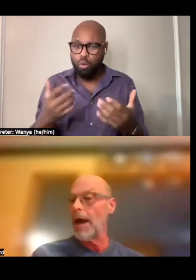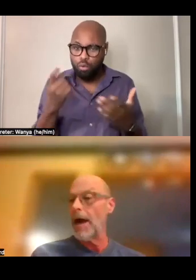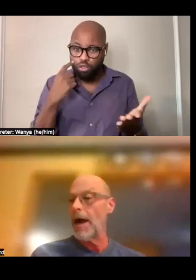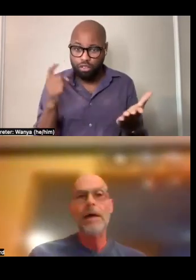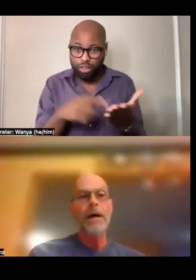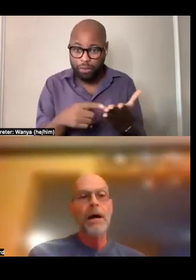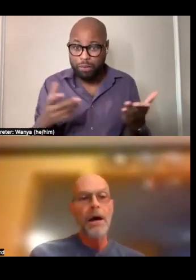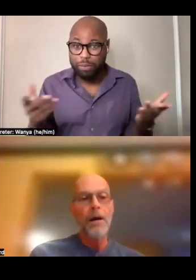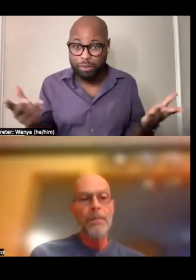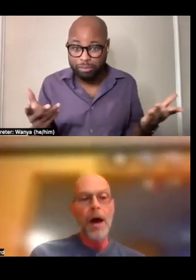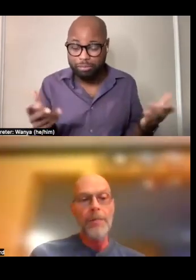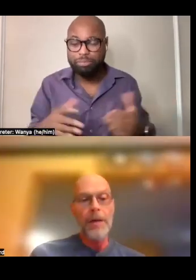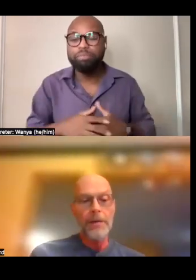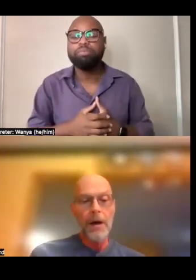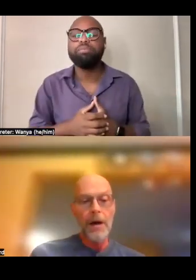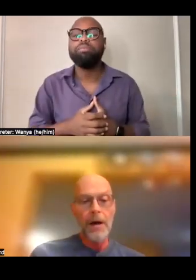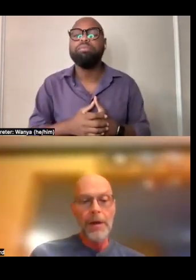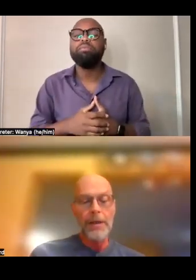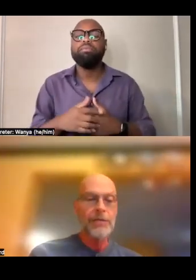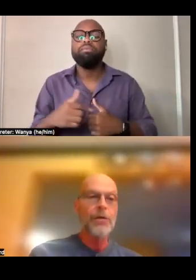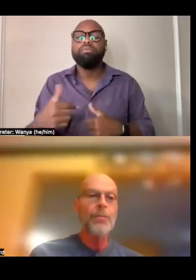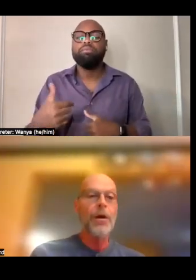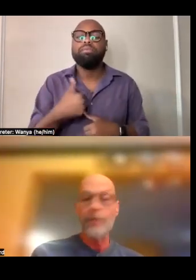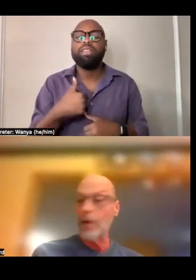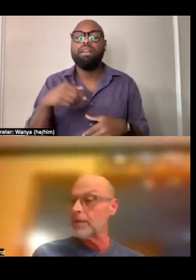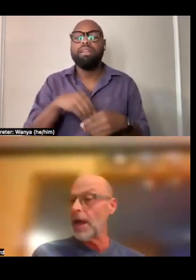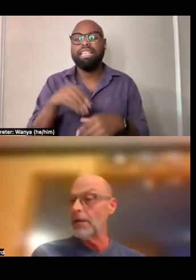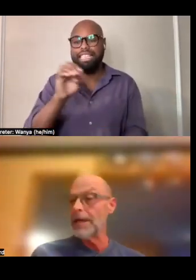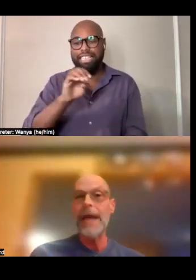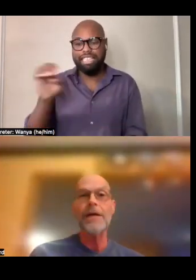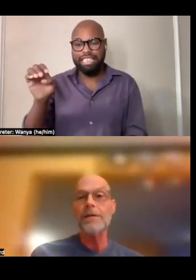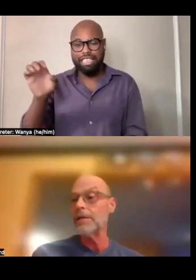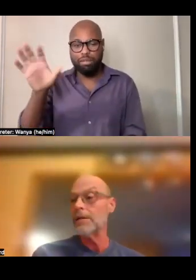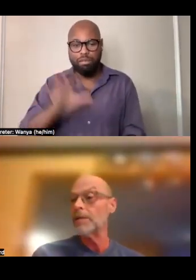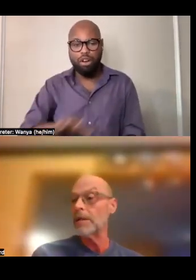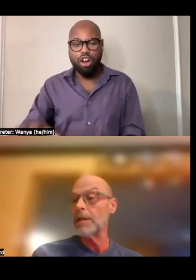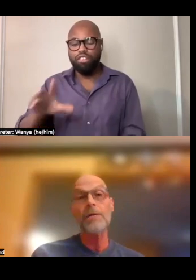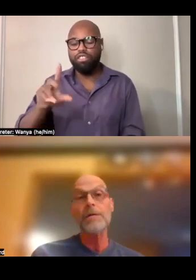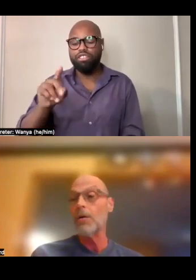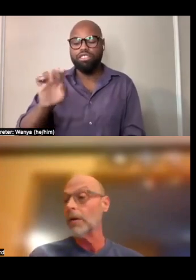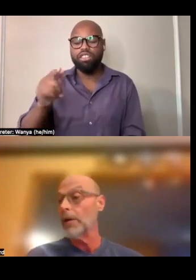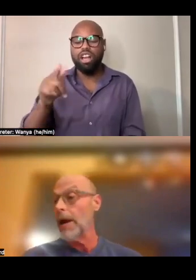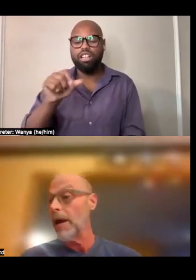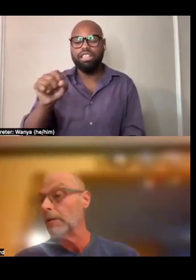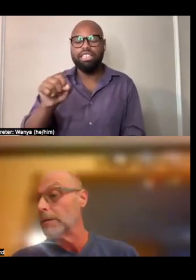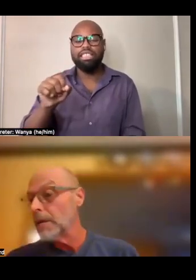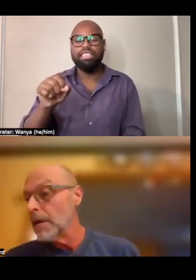that I'm in an eastern part of Douglas County, Kansas and I'm sitting on stolen ground.